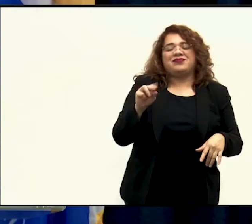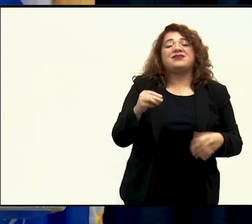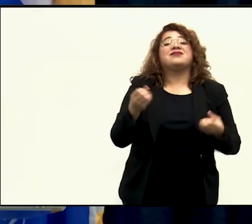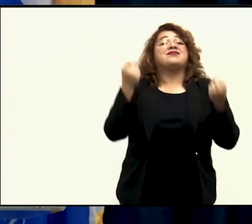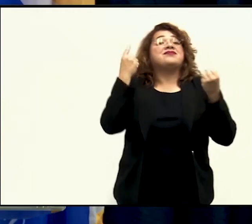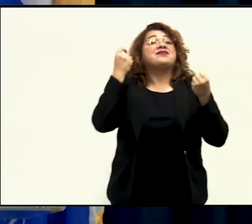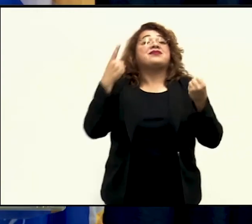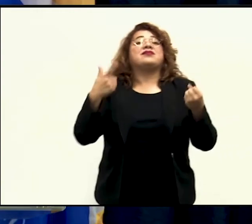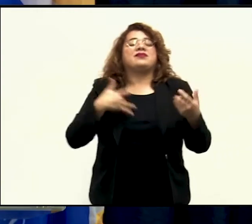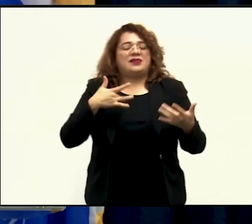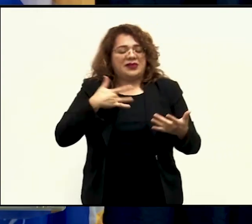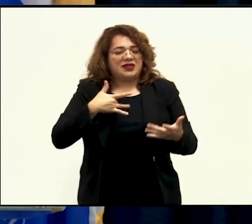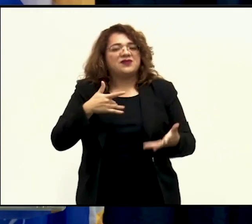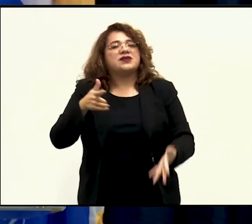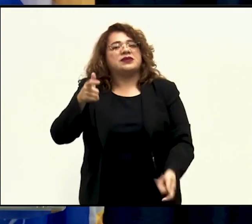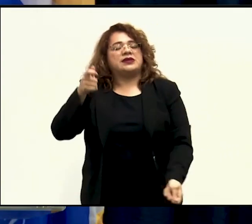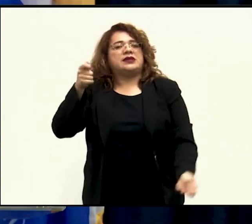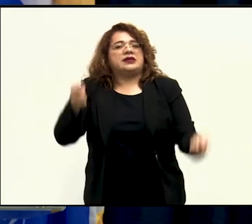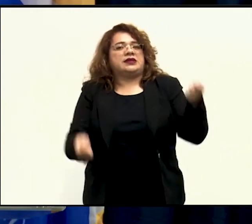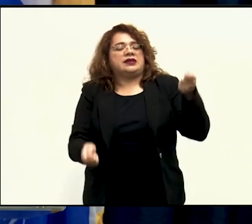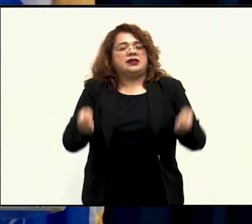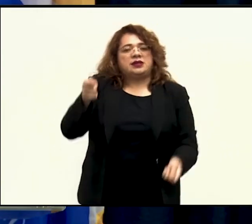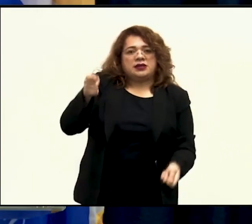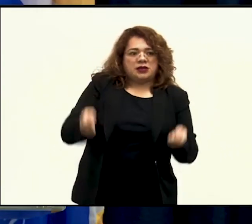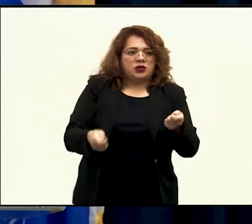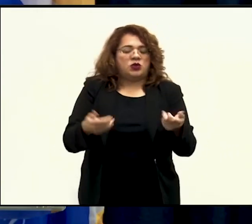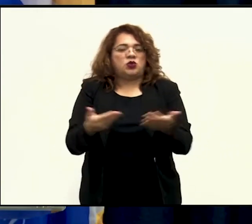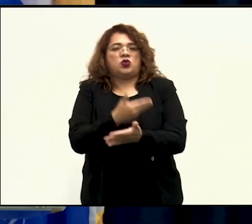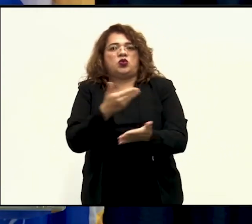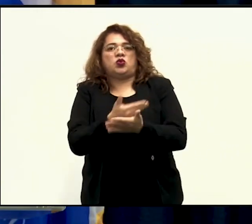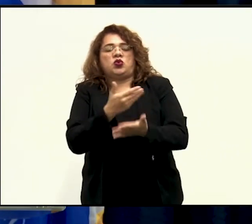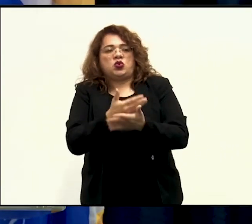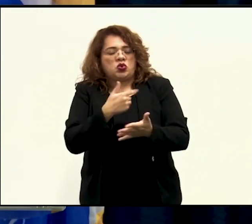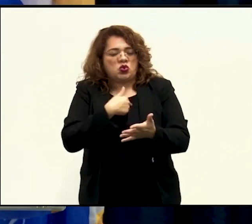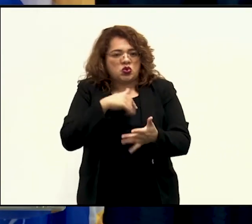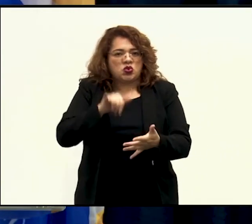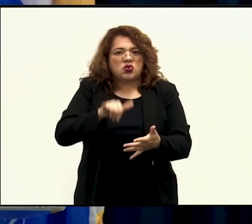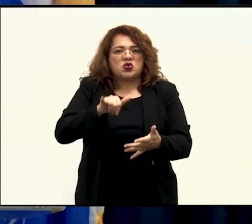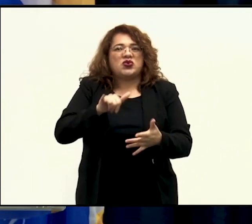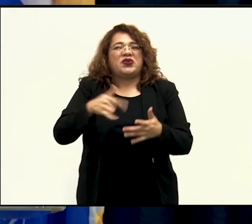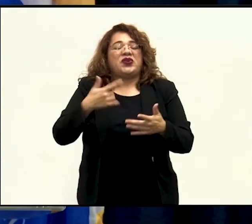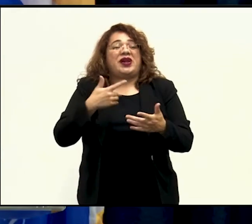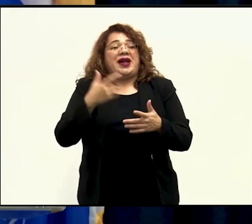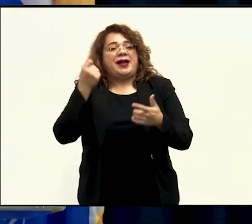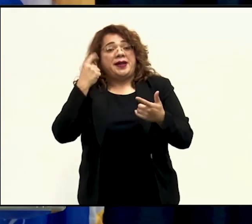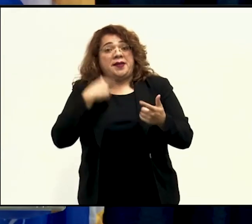exposed to situations where you may feel unsafe, or reluctant to engage is pre-pandemic activities